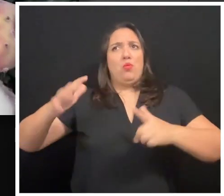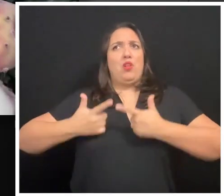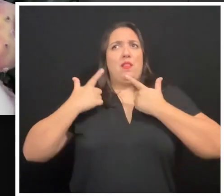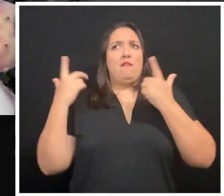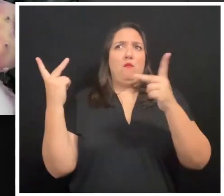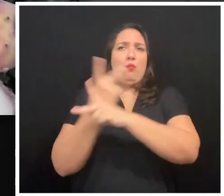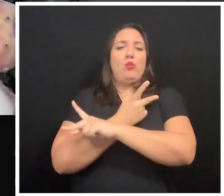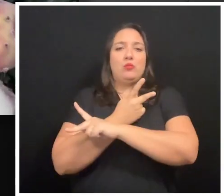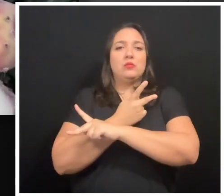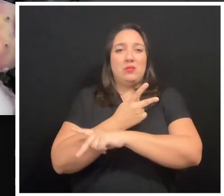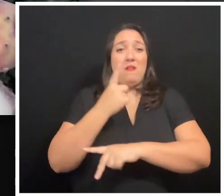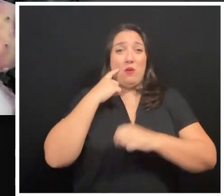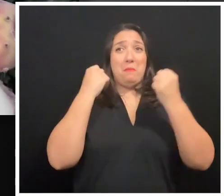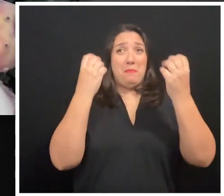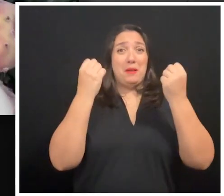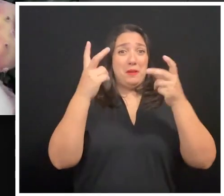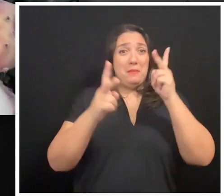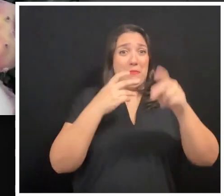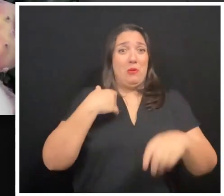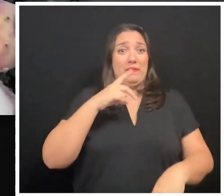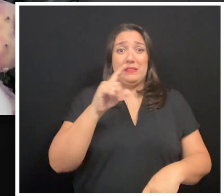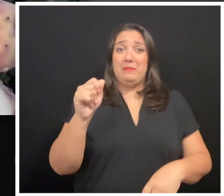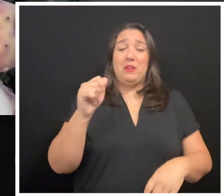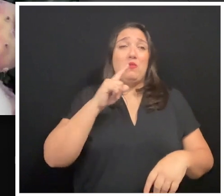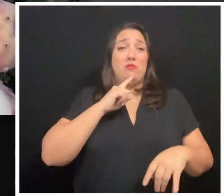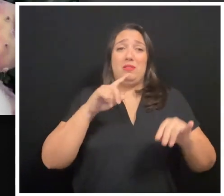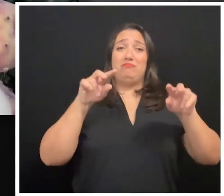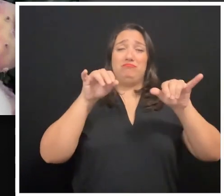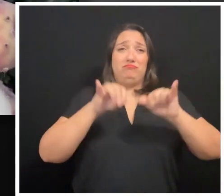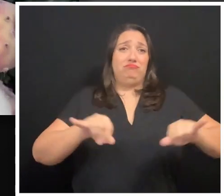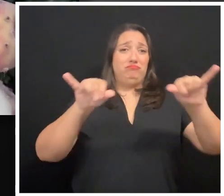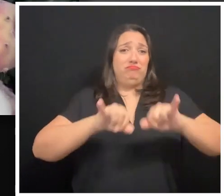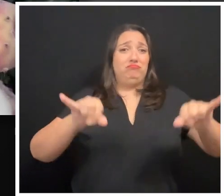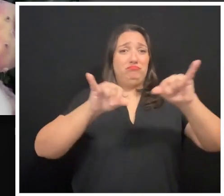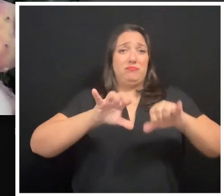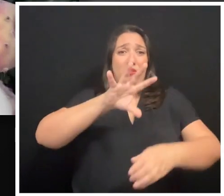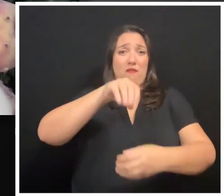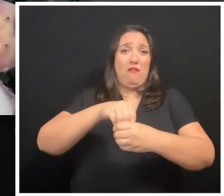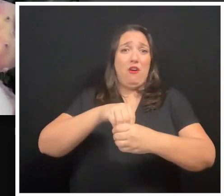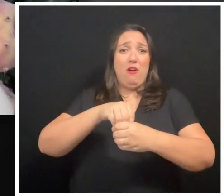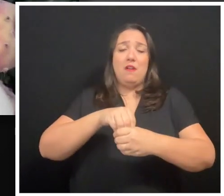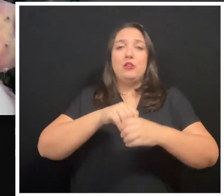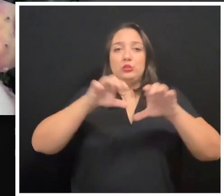I think that that for a lot of disabled people gets us stuck in preforming and doing things